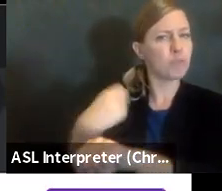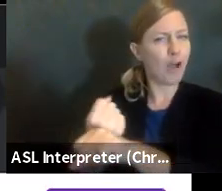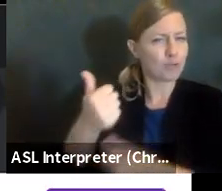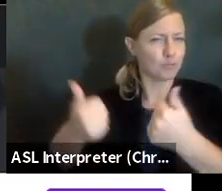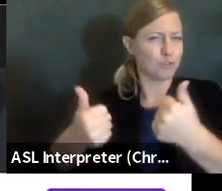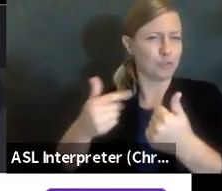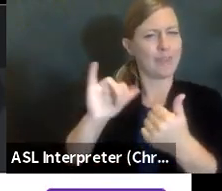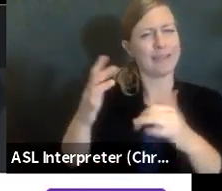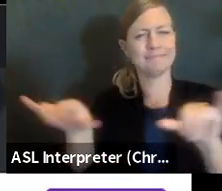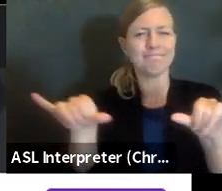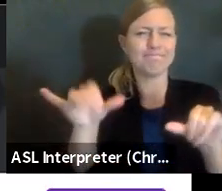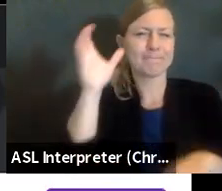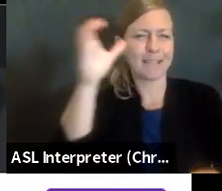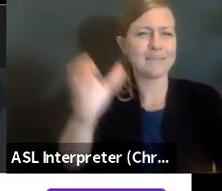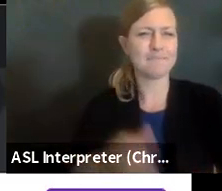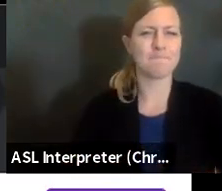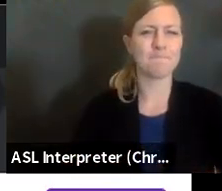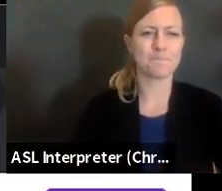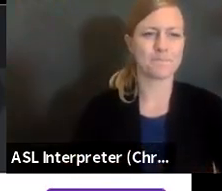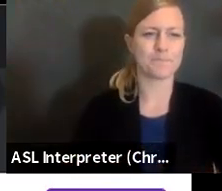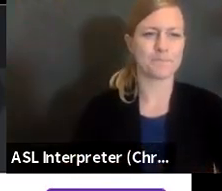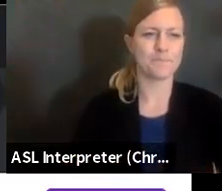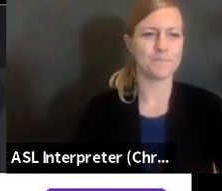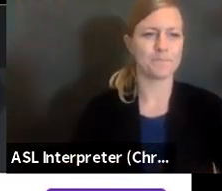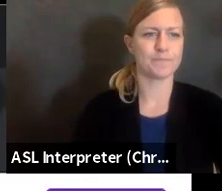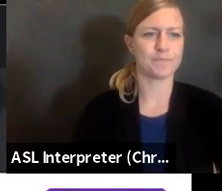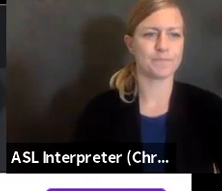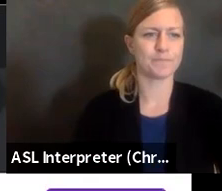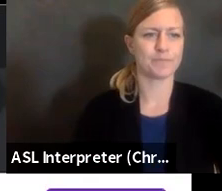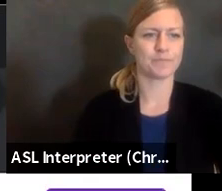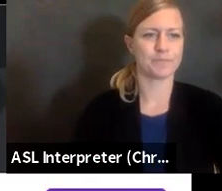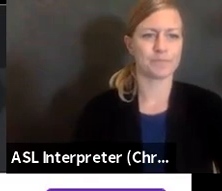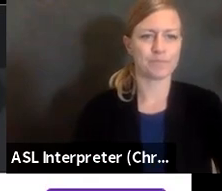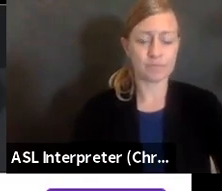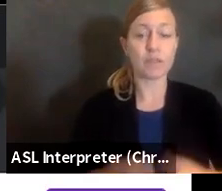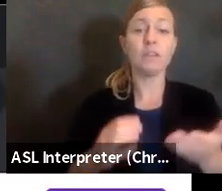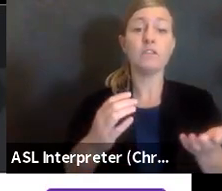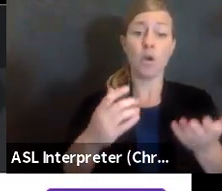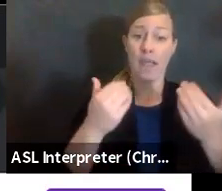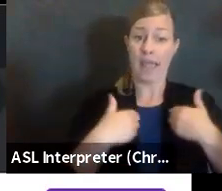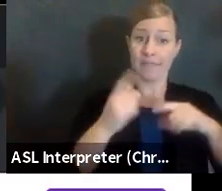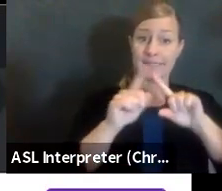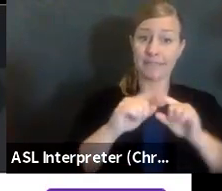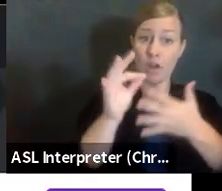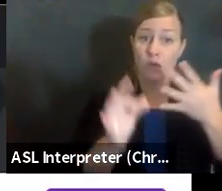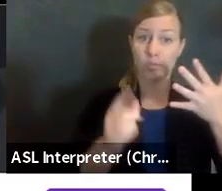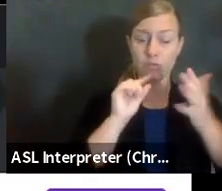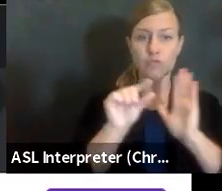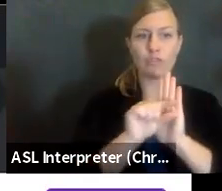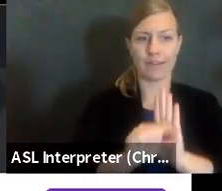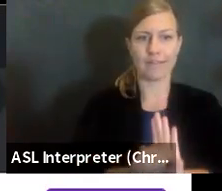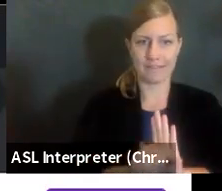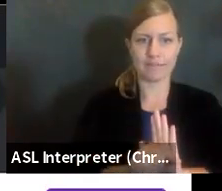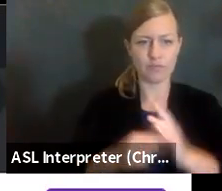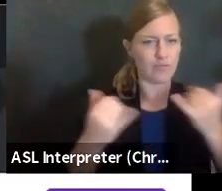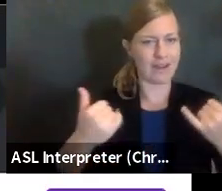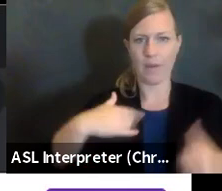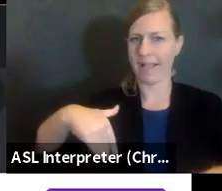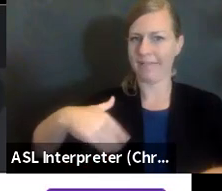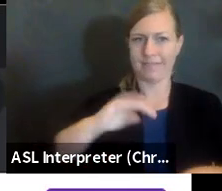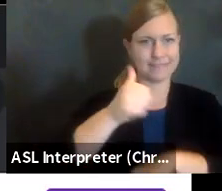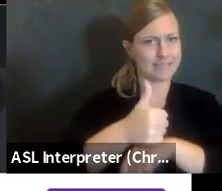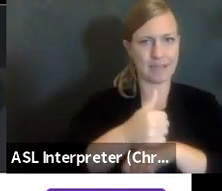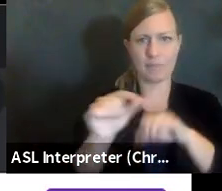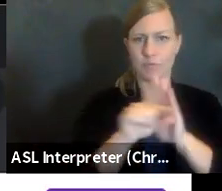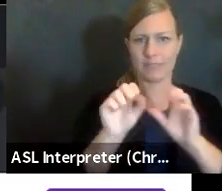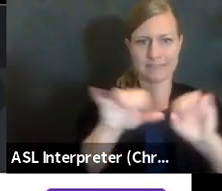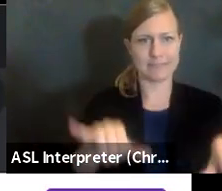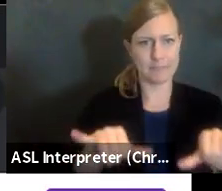ESD 112 - Katherine Livick: We have some other options here for grading. Right now, I haven't chosen a grading system. It'll give me a little help if I asked here about what that would be like.